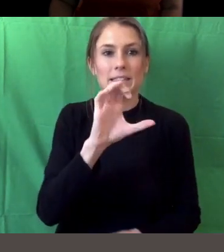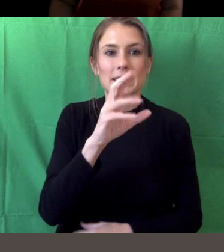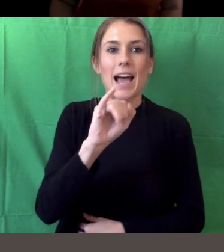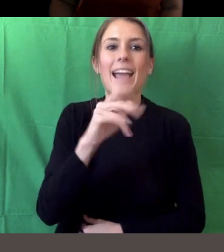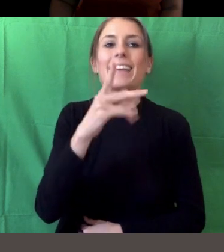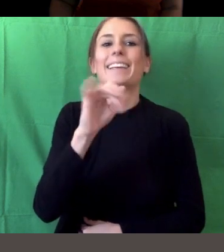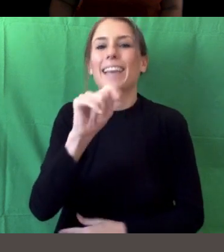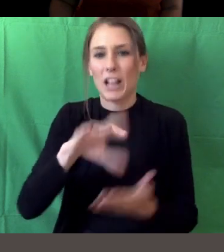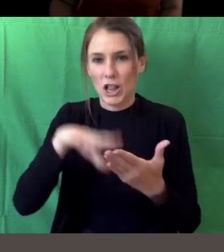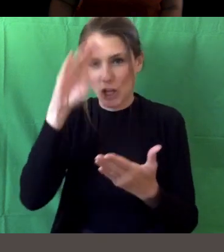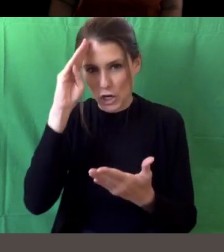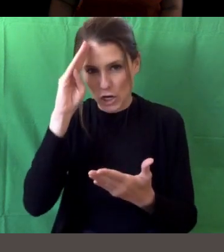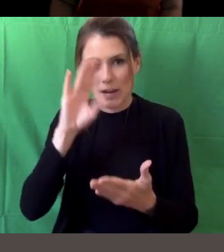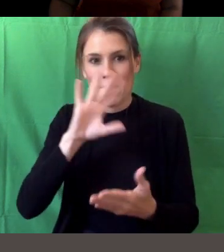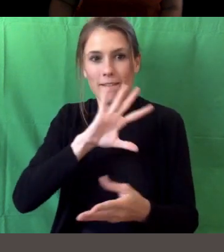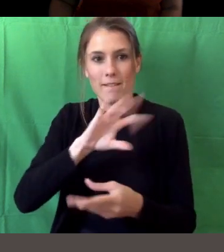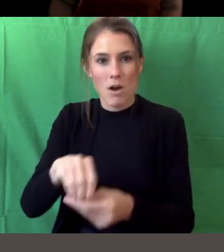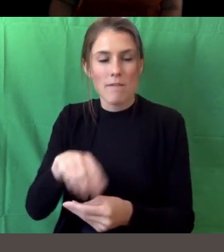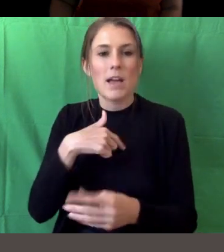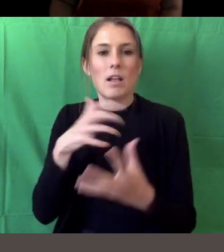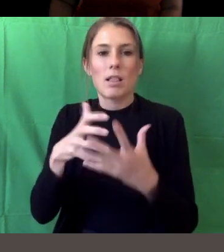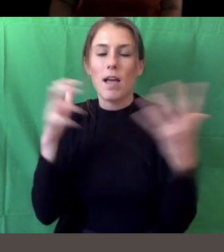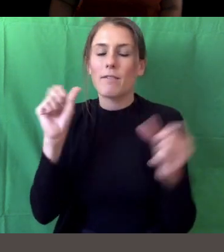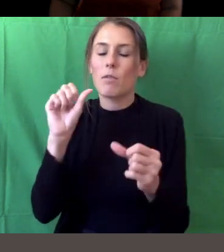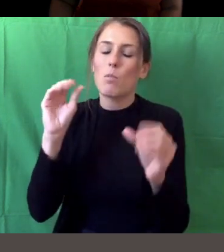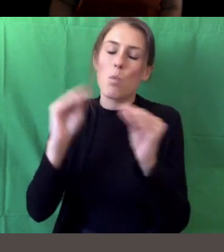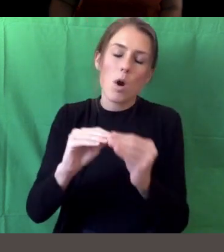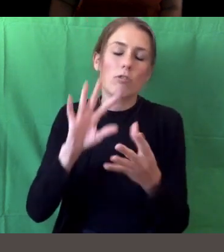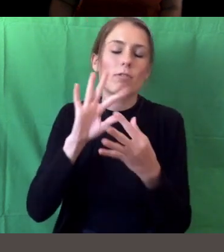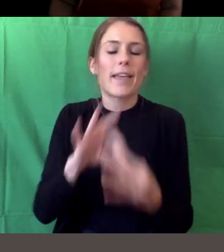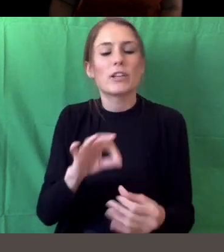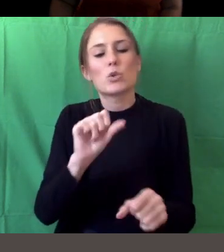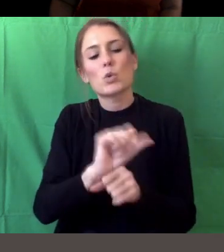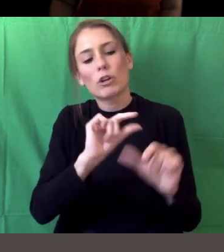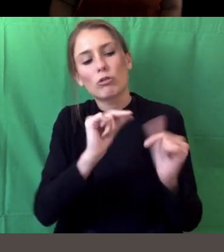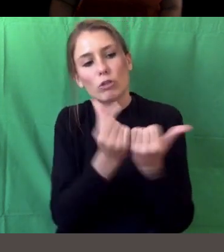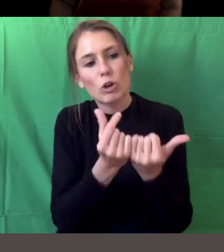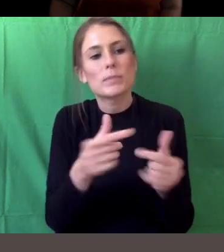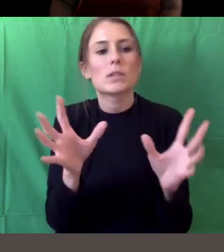contributor both Python libraries and so much more in terms of working groups, conference